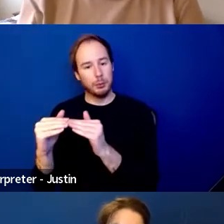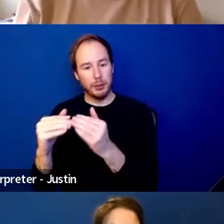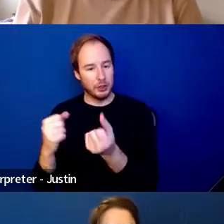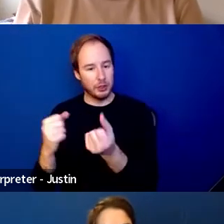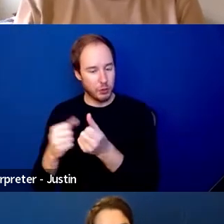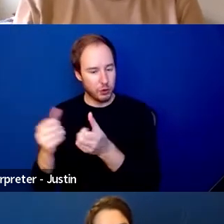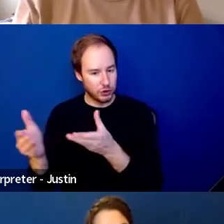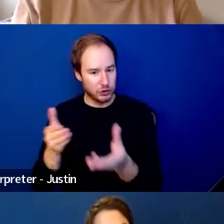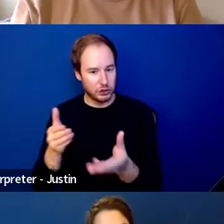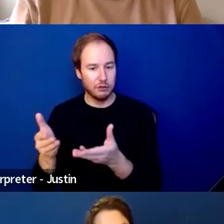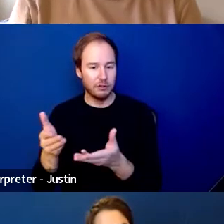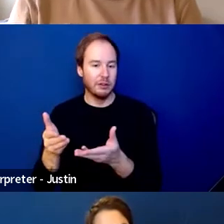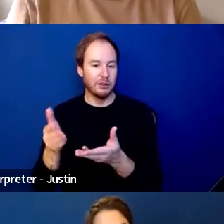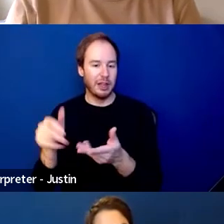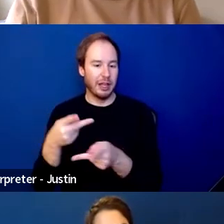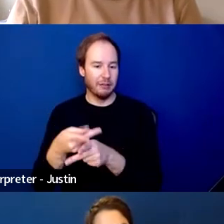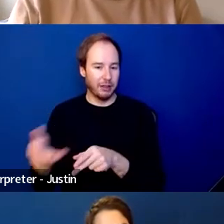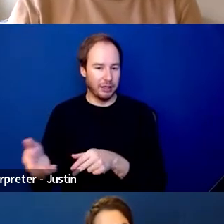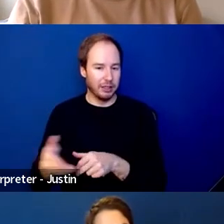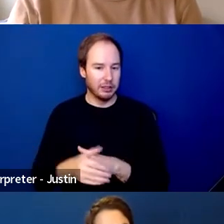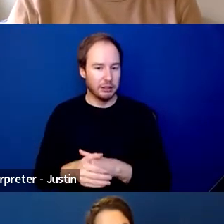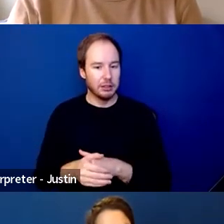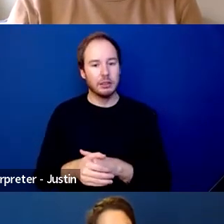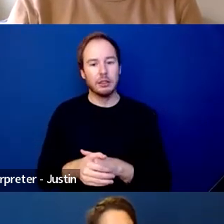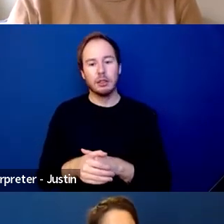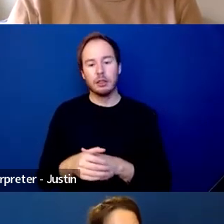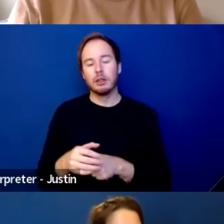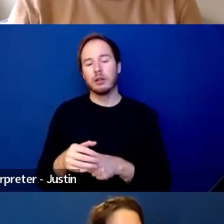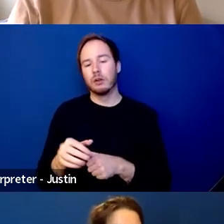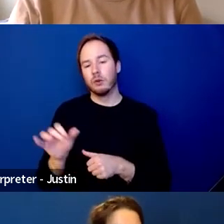and things like that. But also just being